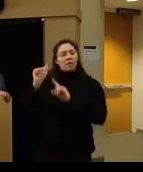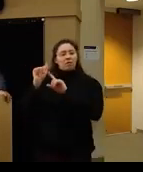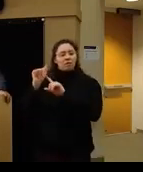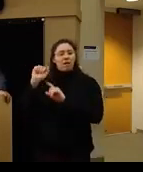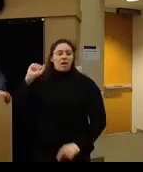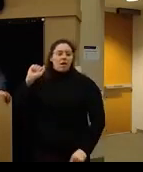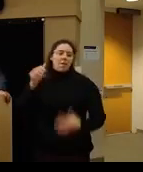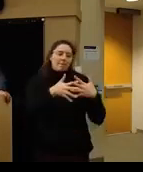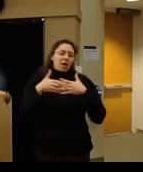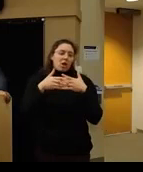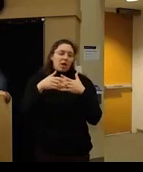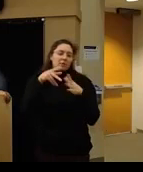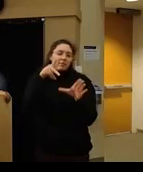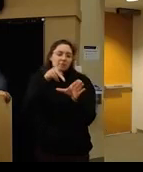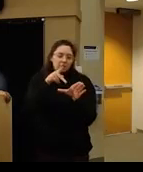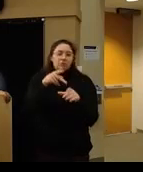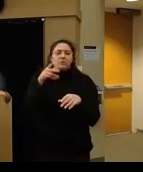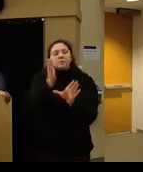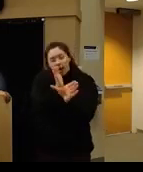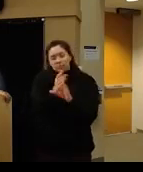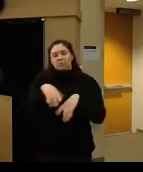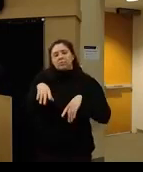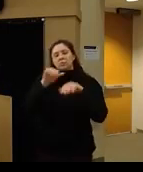Psychiatric association for me the American Psychological Association but you guys were